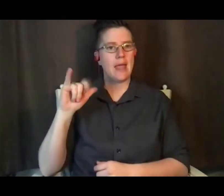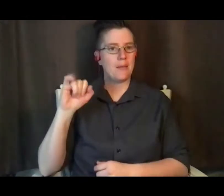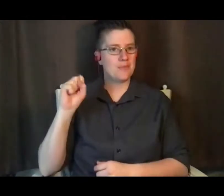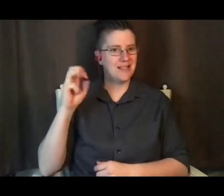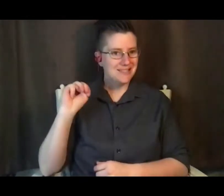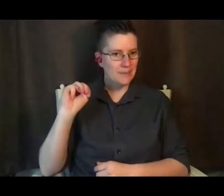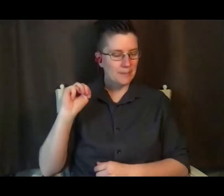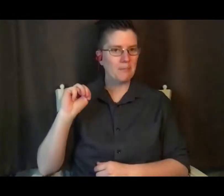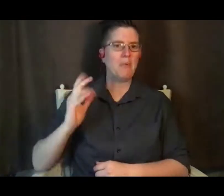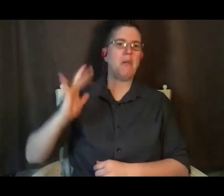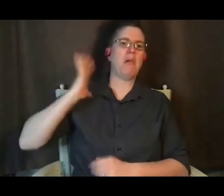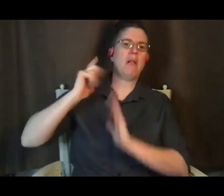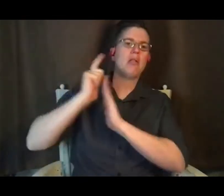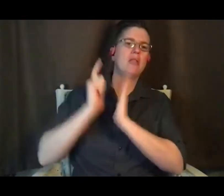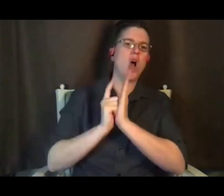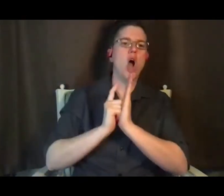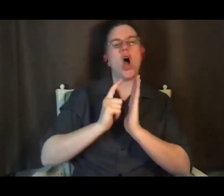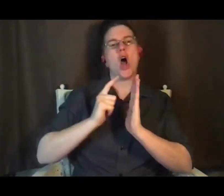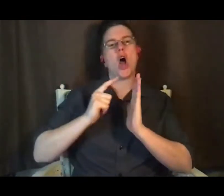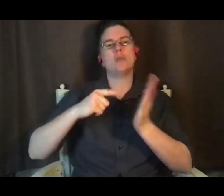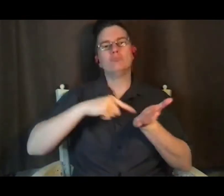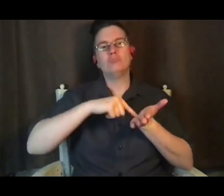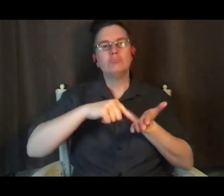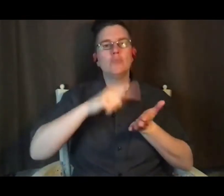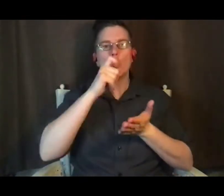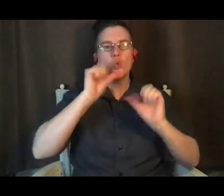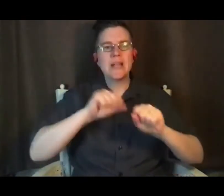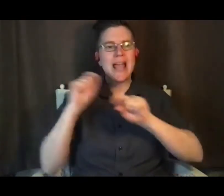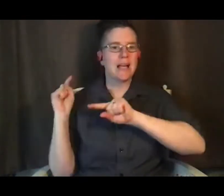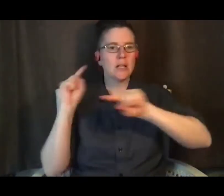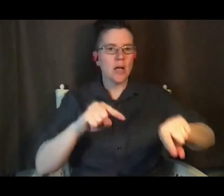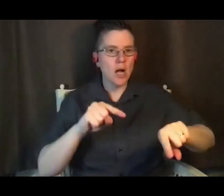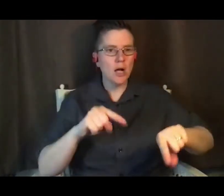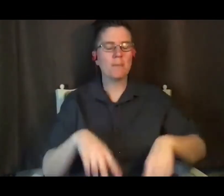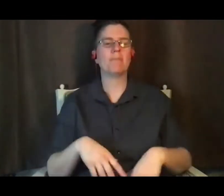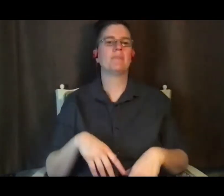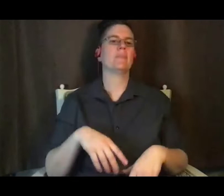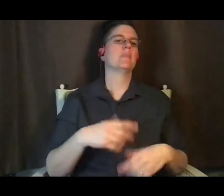that embedded ableism as the logic behind the workhouses where poor people would be confined